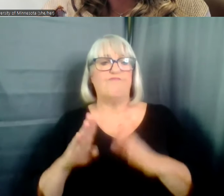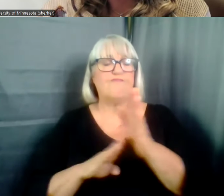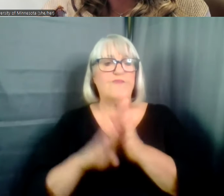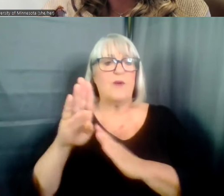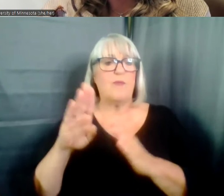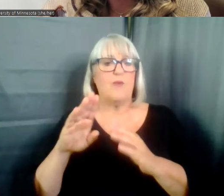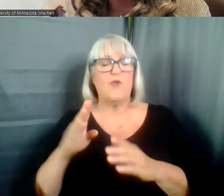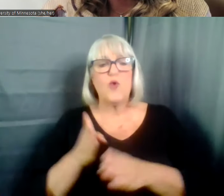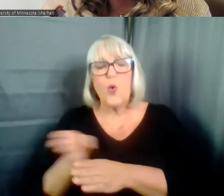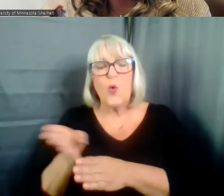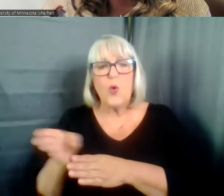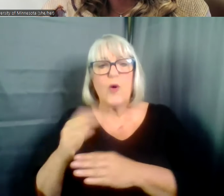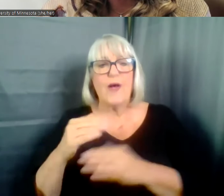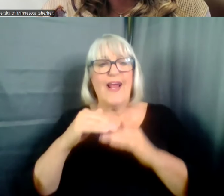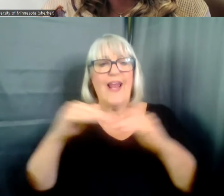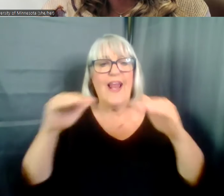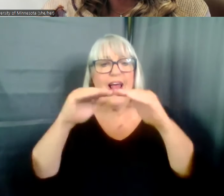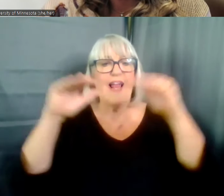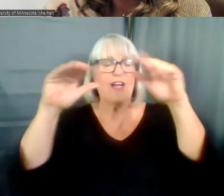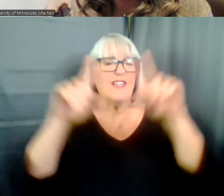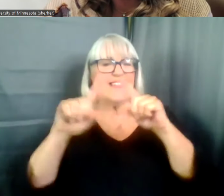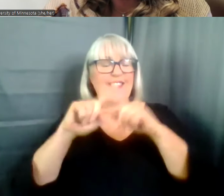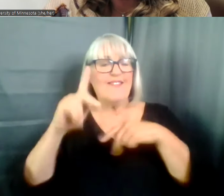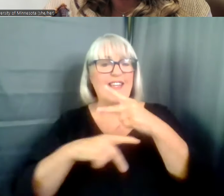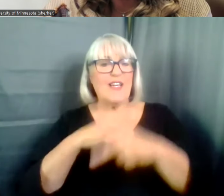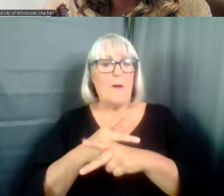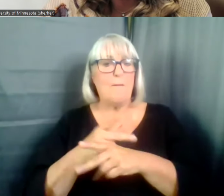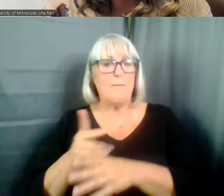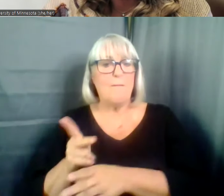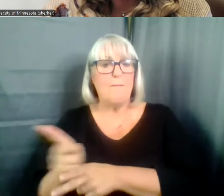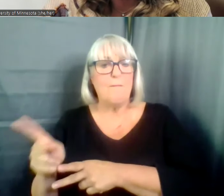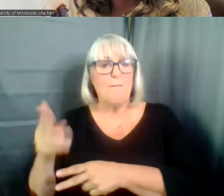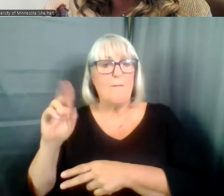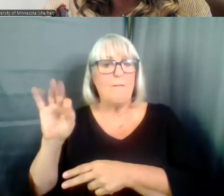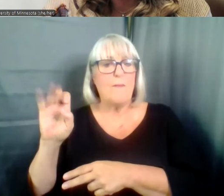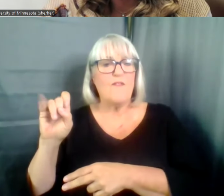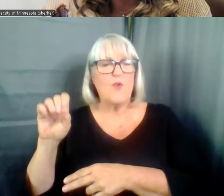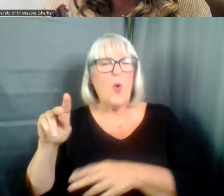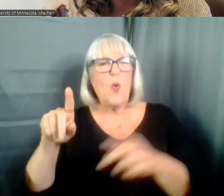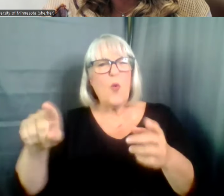professions. What are some of the important key learnings you've observed in states that could serve as